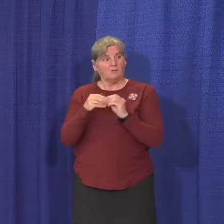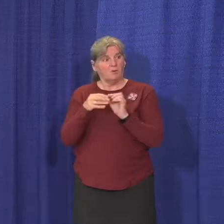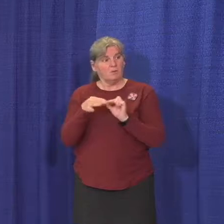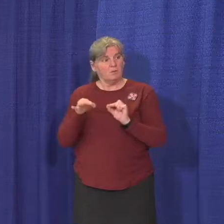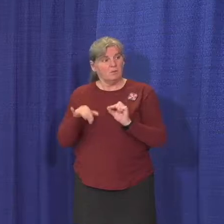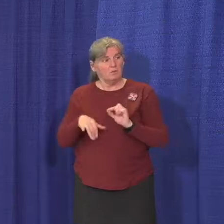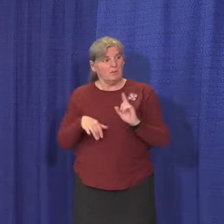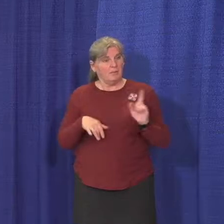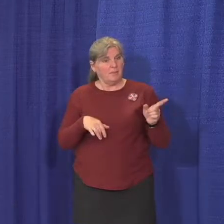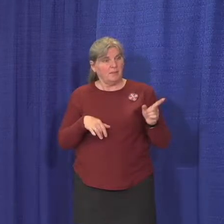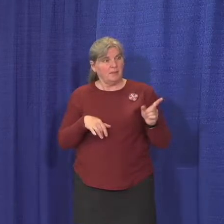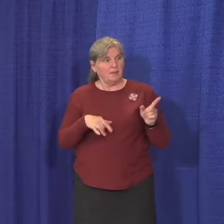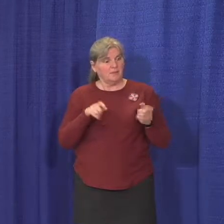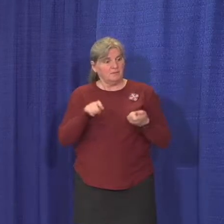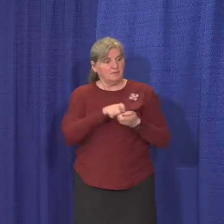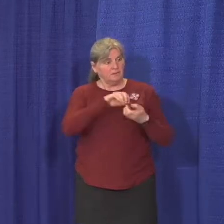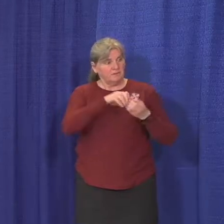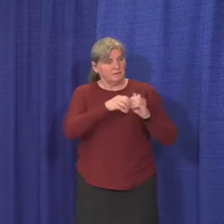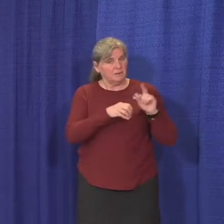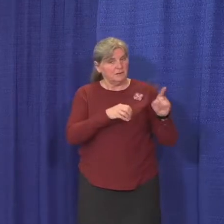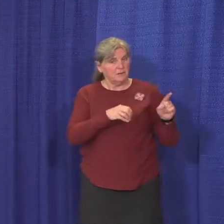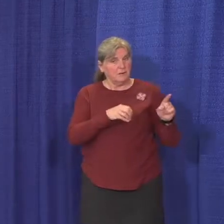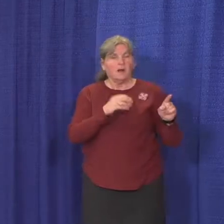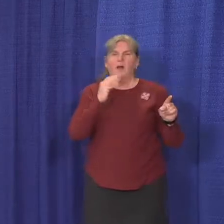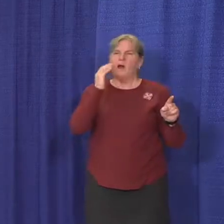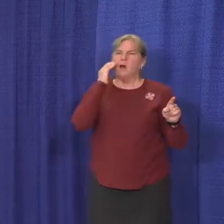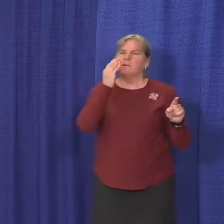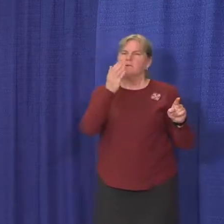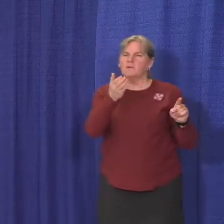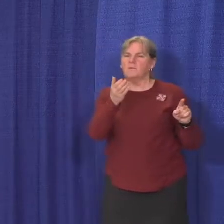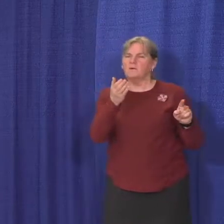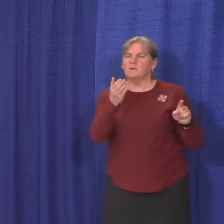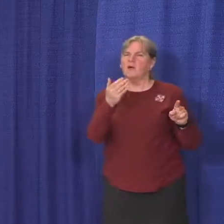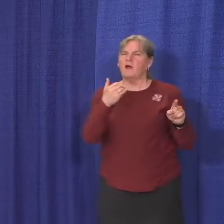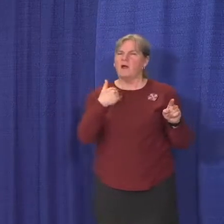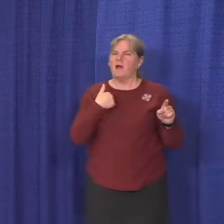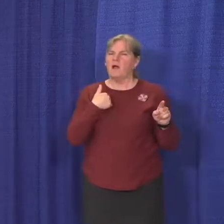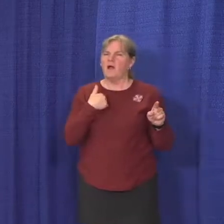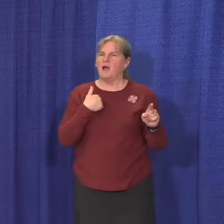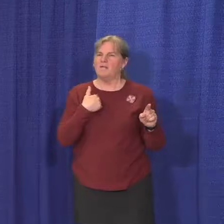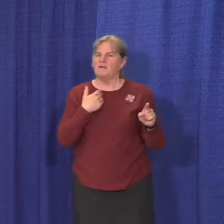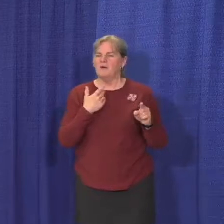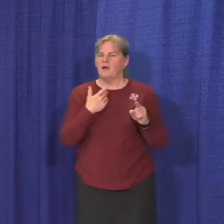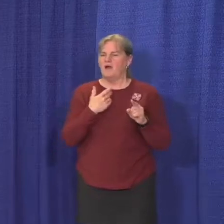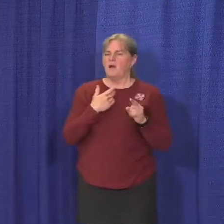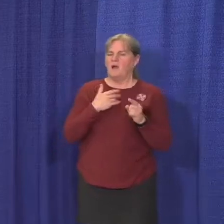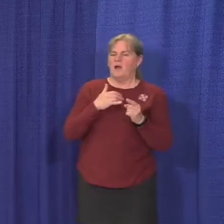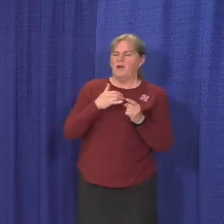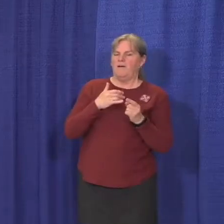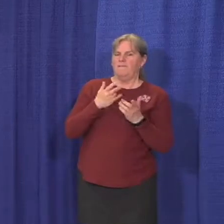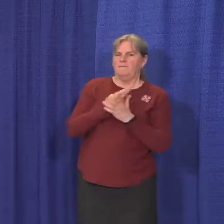Maybe Doctor Hanley can add more detail about the actual numbers. I know there was some